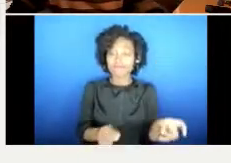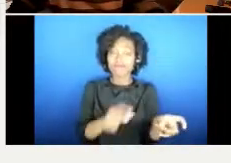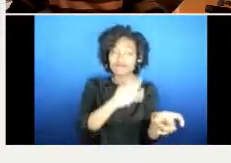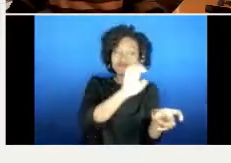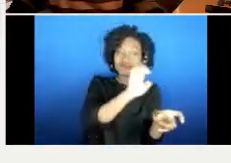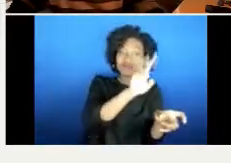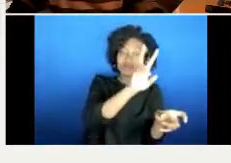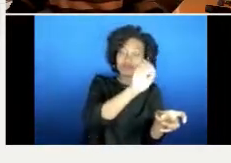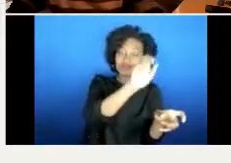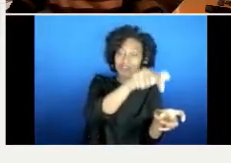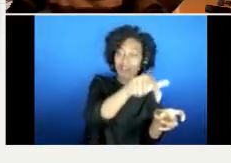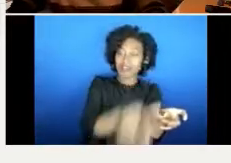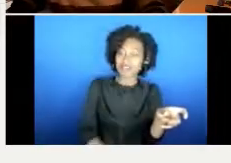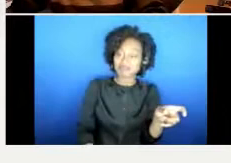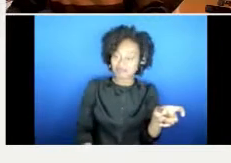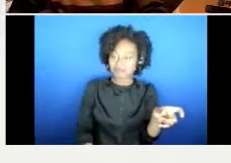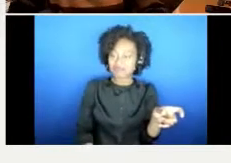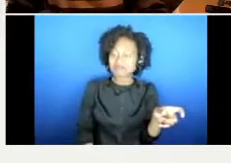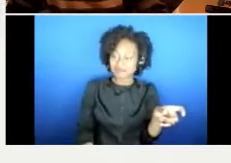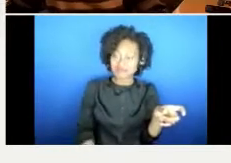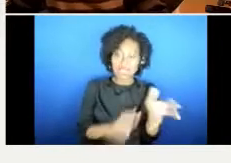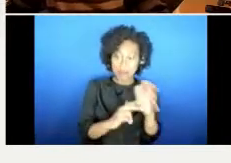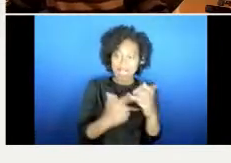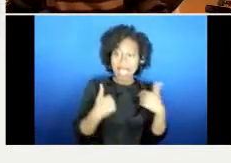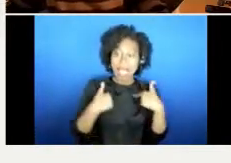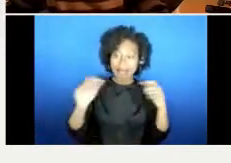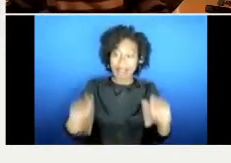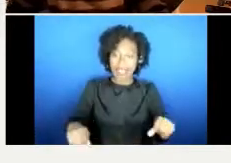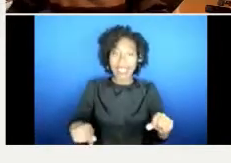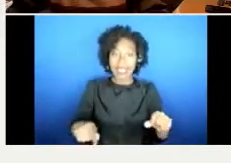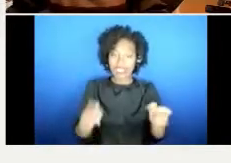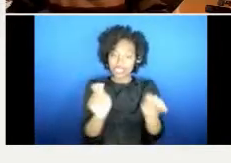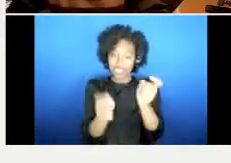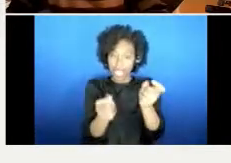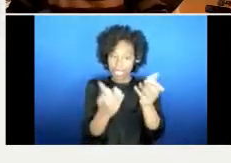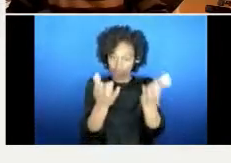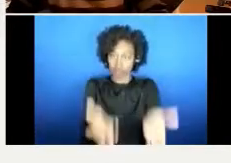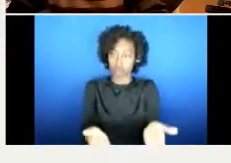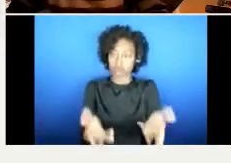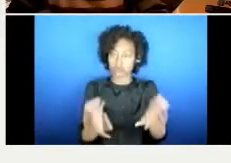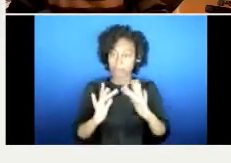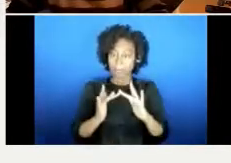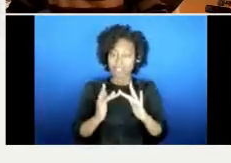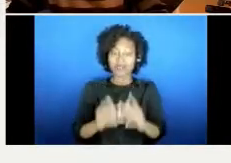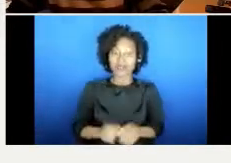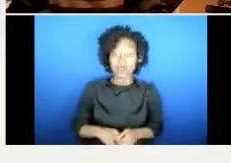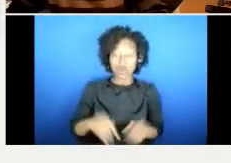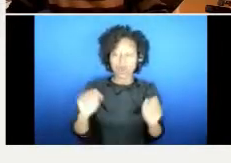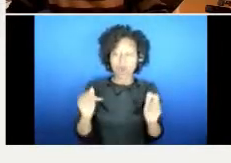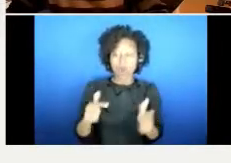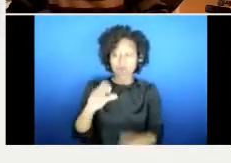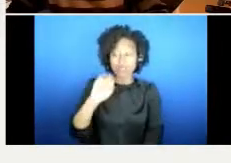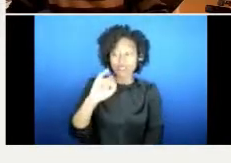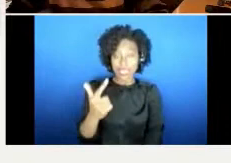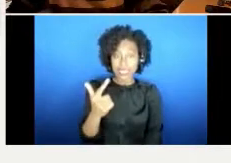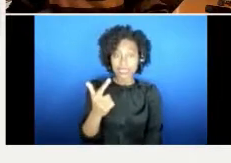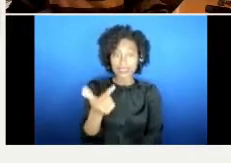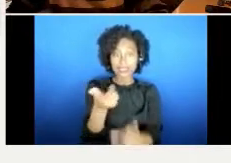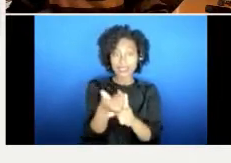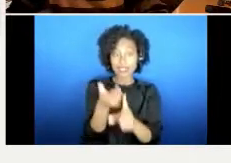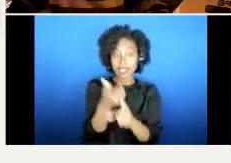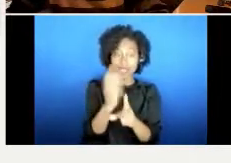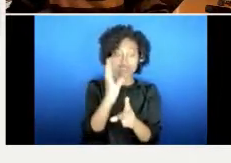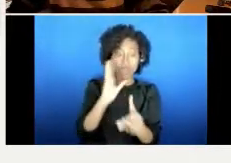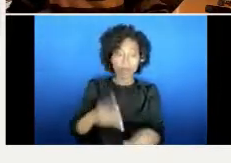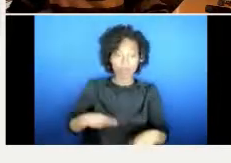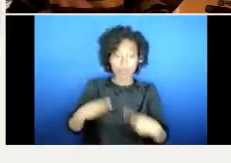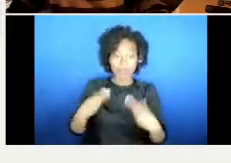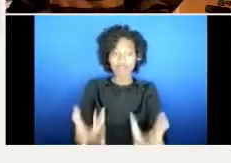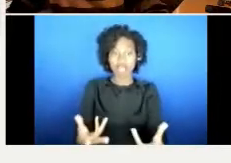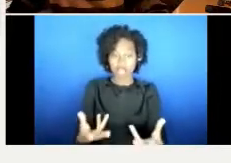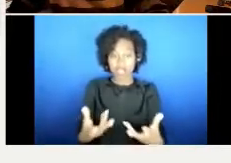I'm authorized to update. Now, all SIGs by default, we provide this menu on the left.